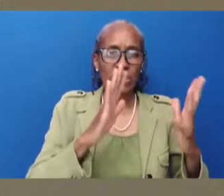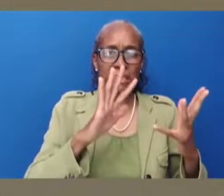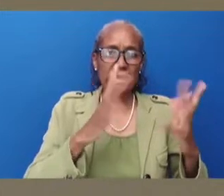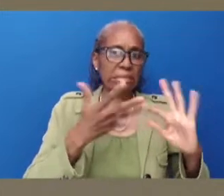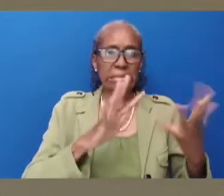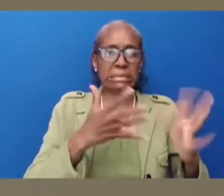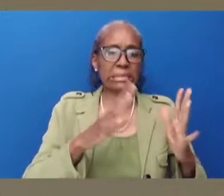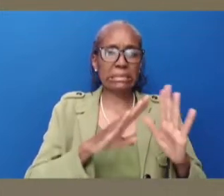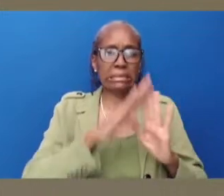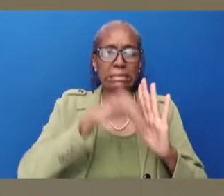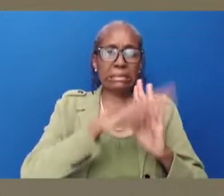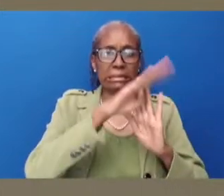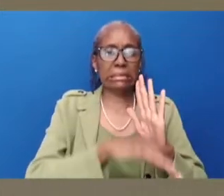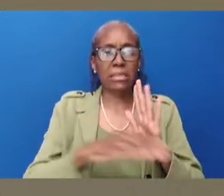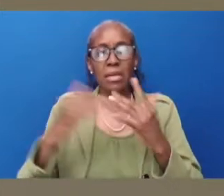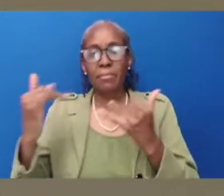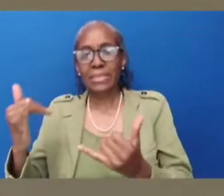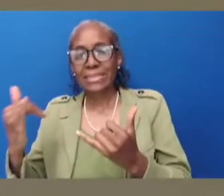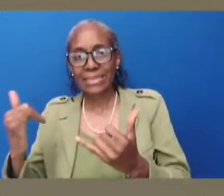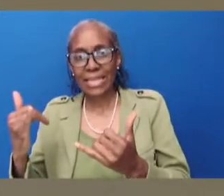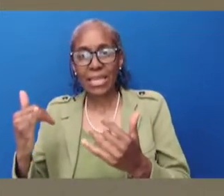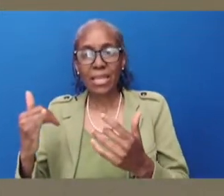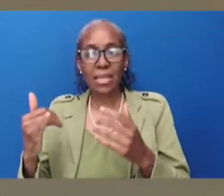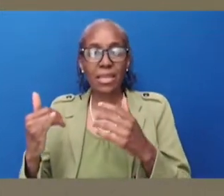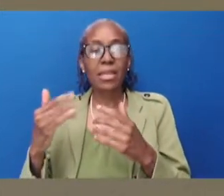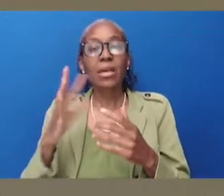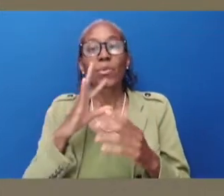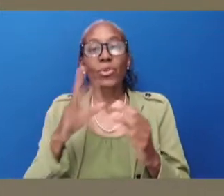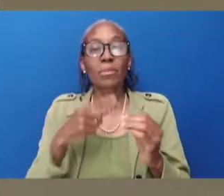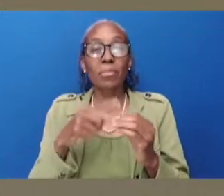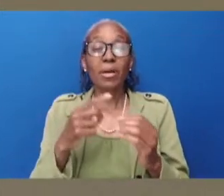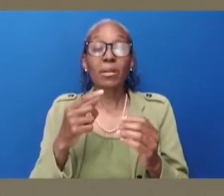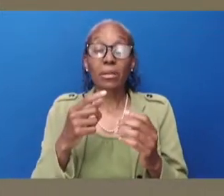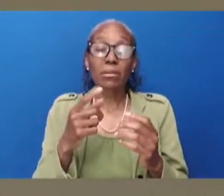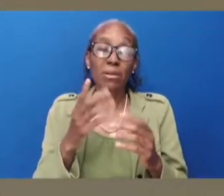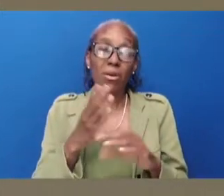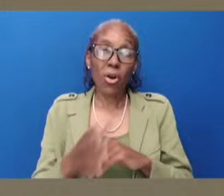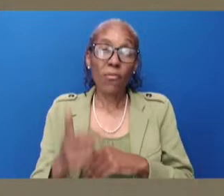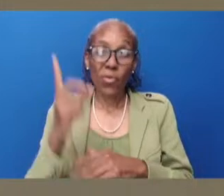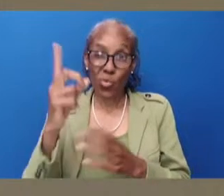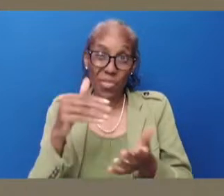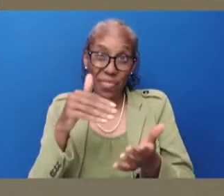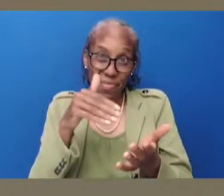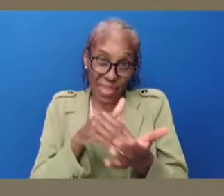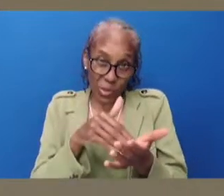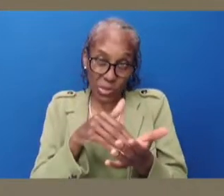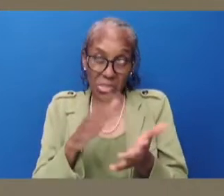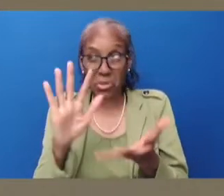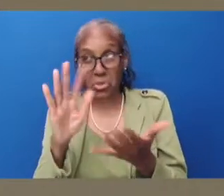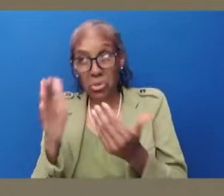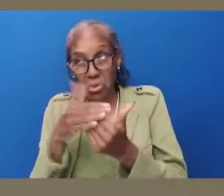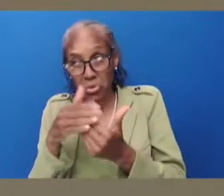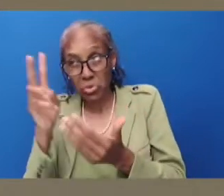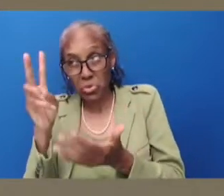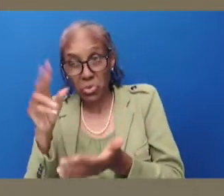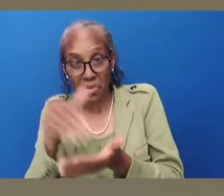NECESSARILY -- THAT WERE HOUSING INSECURITY, THAT TODAY --